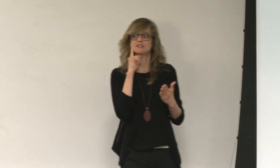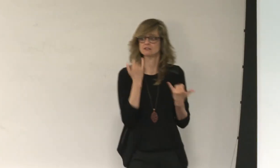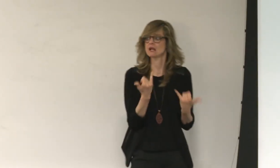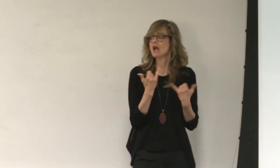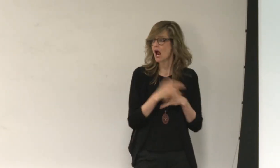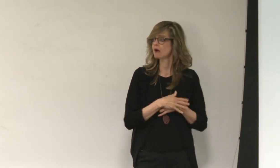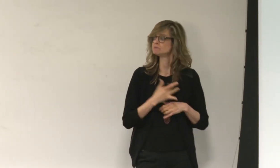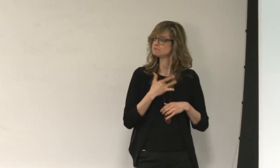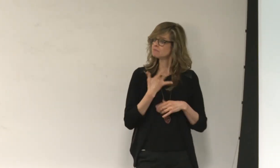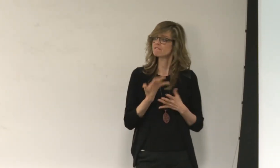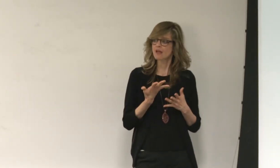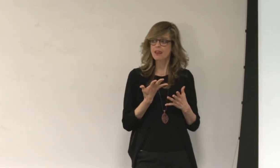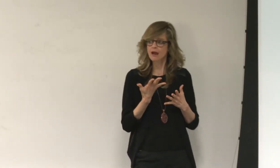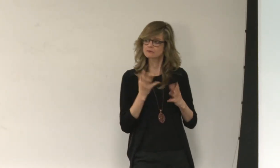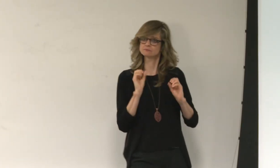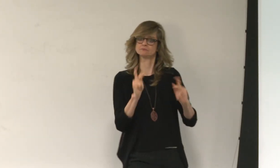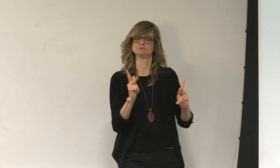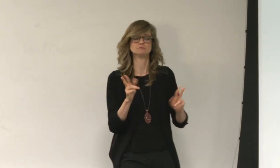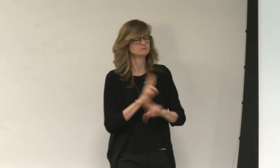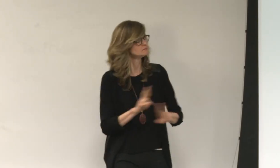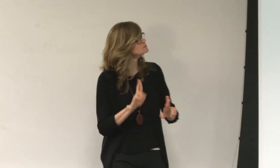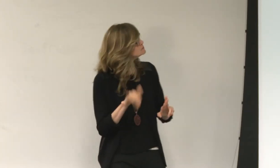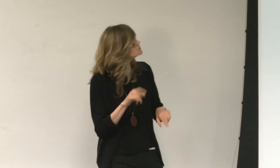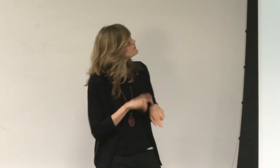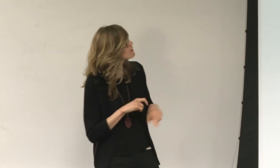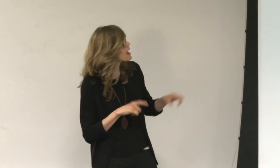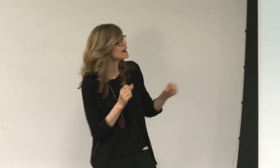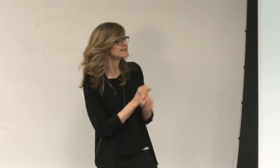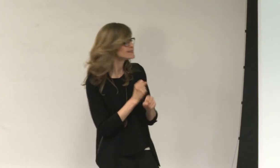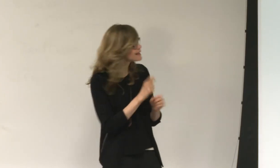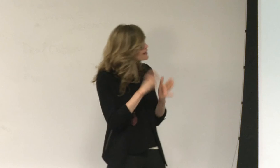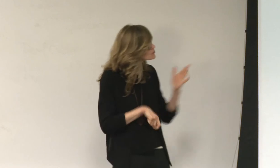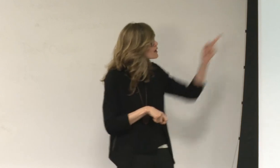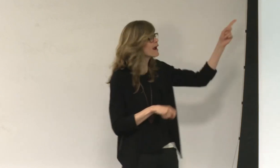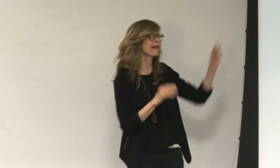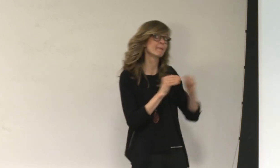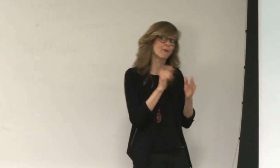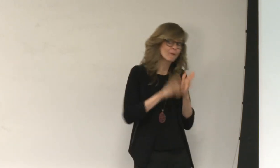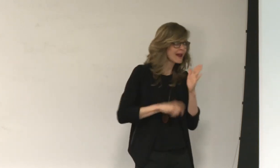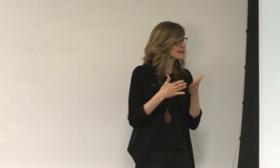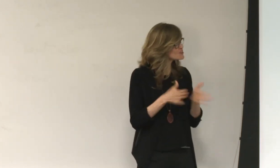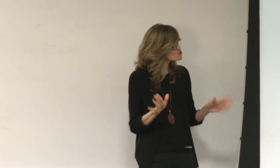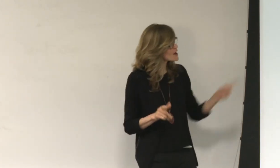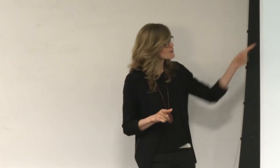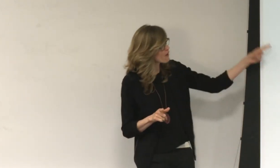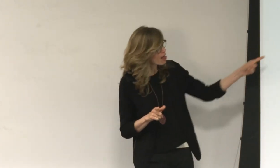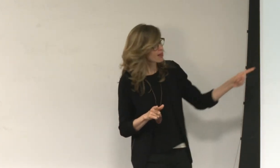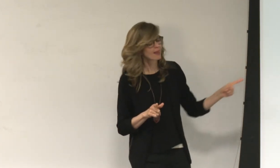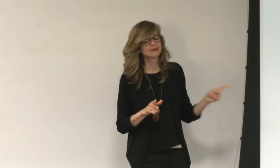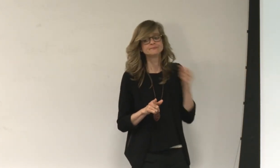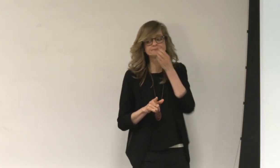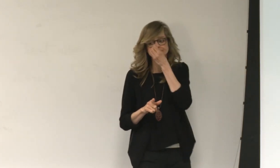SO, I'M NOW WRITING MORE ABOUT DEAFNESS, AND I'M DOING MORE WRITING IN GENERAL,